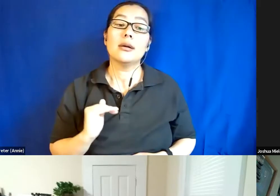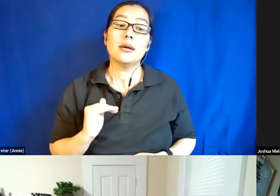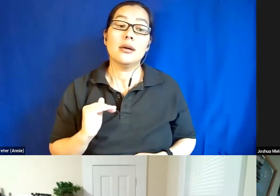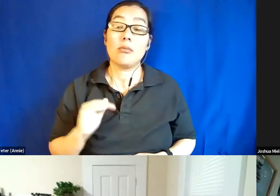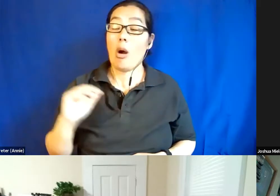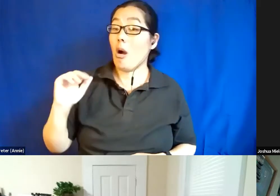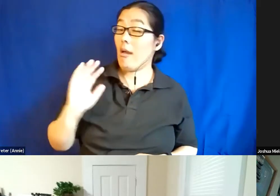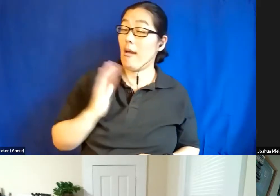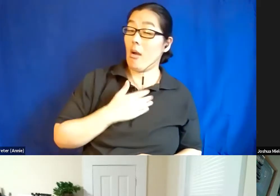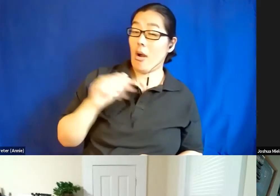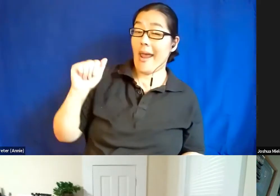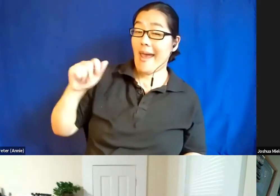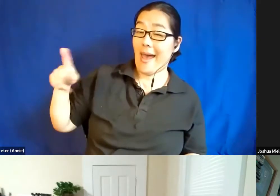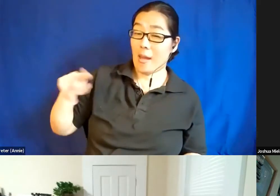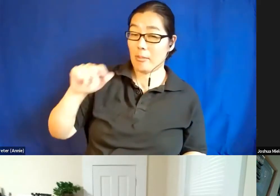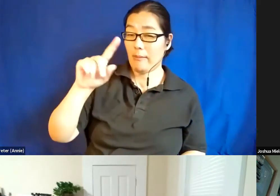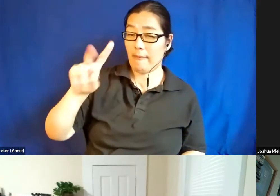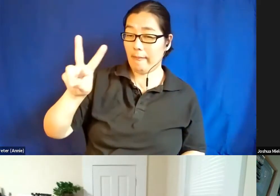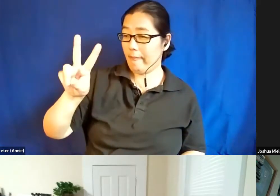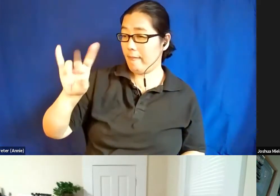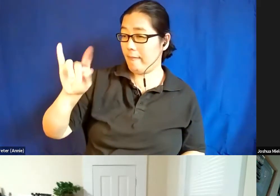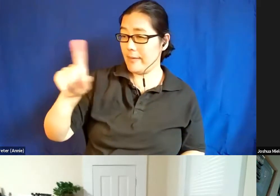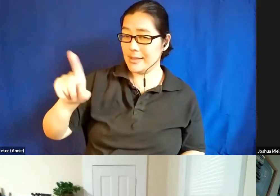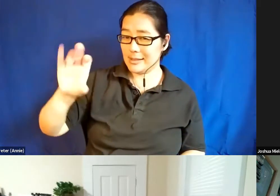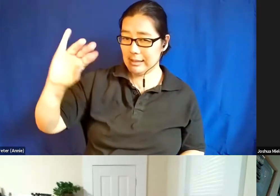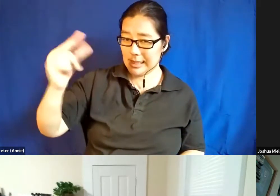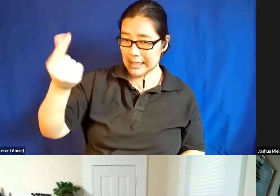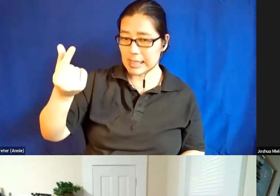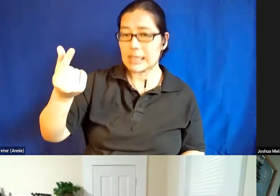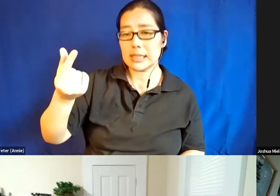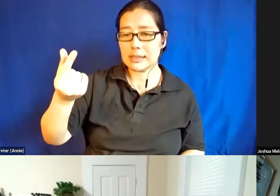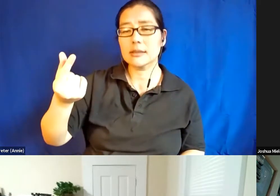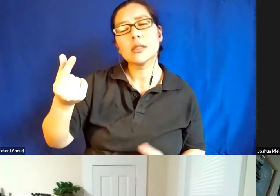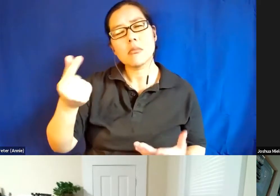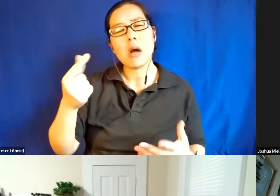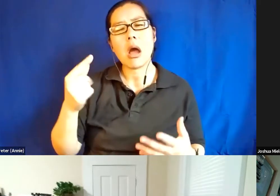relies on actually combines several things. Combines visual